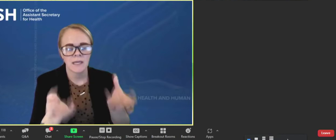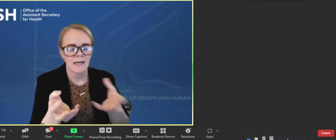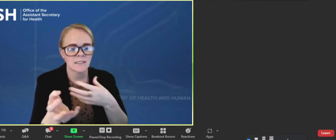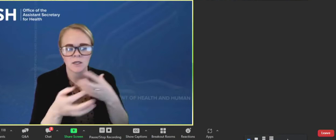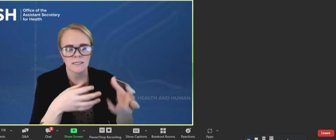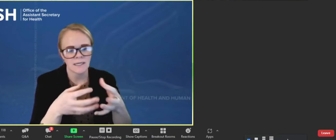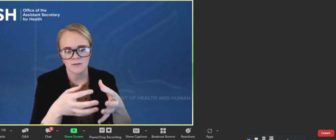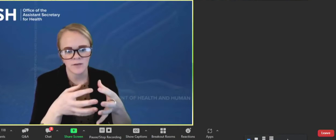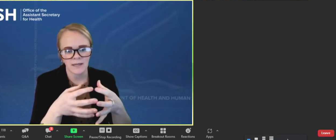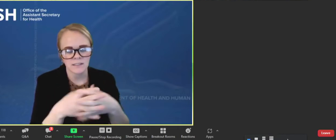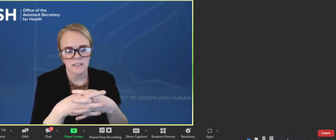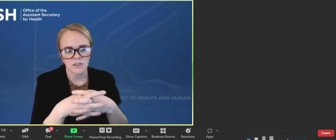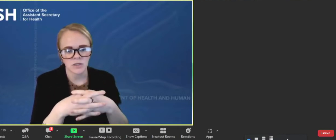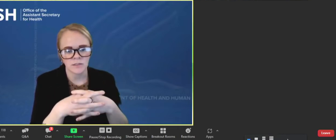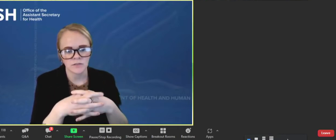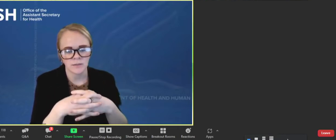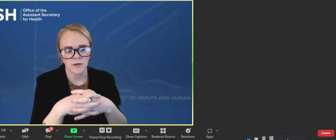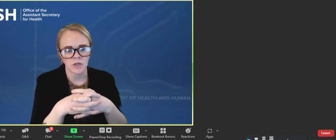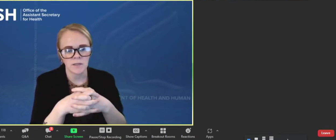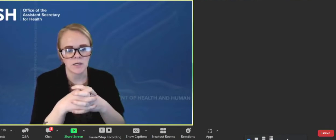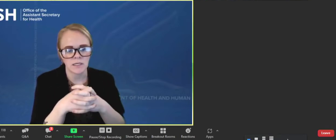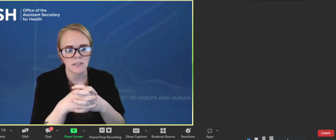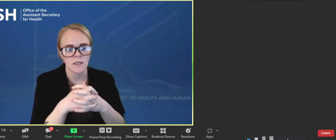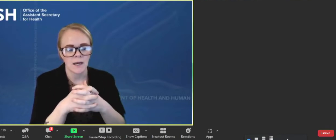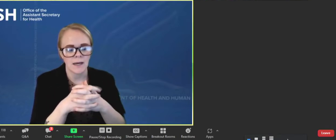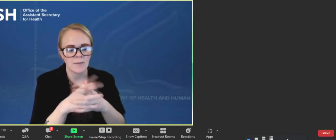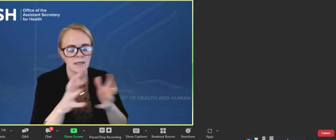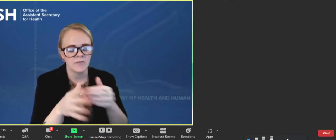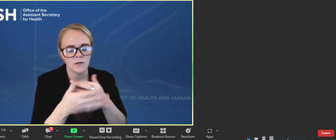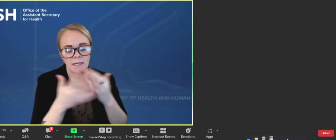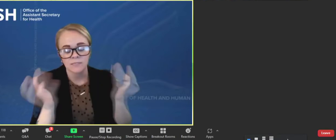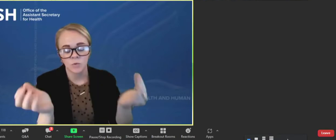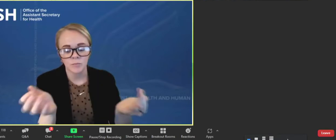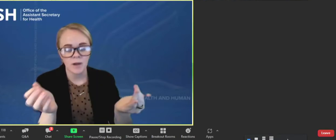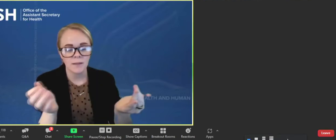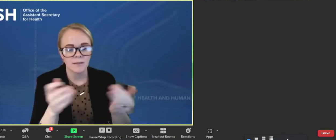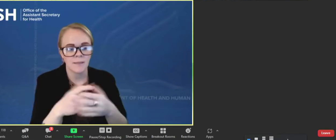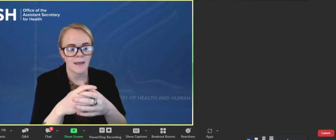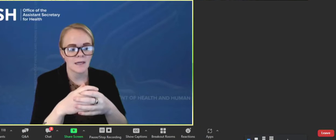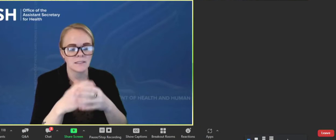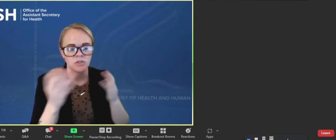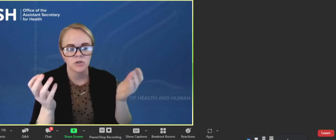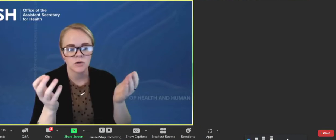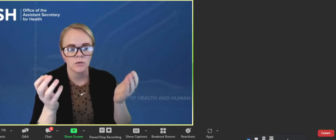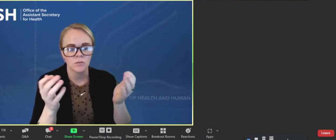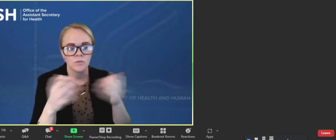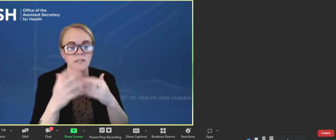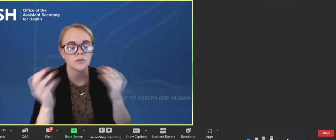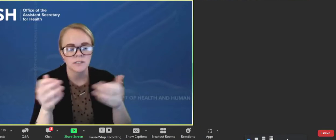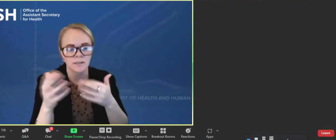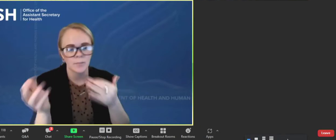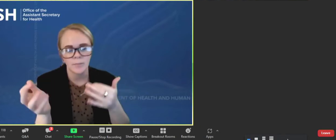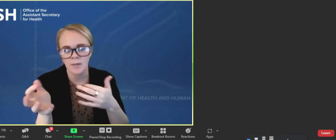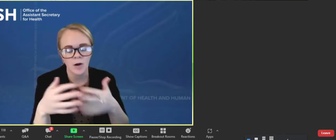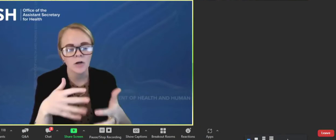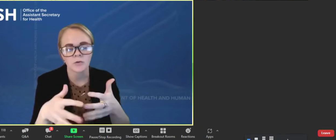connecting or identifying CHWs in their community, and even, I guess, more broadly than that, additional resources and partner